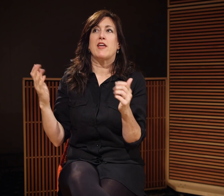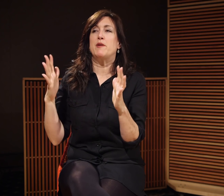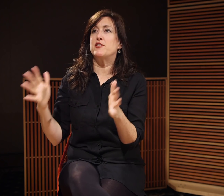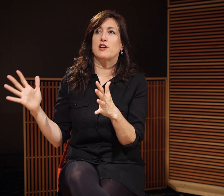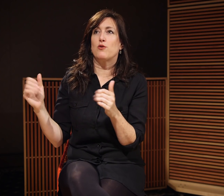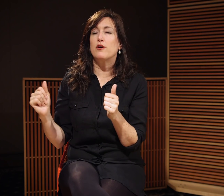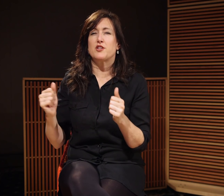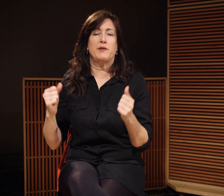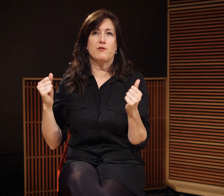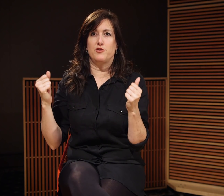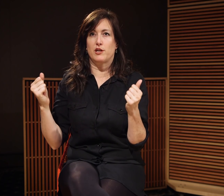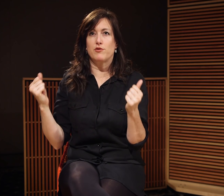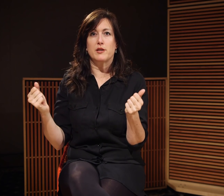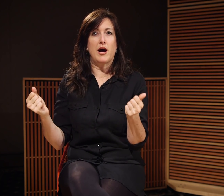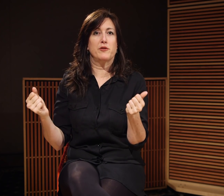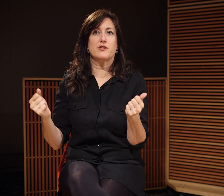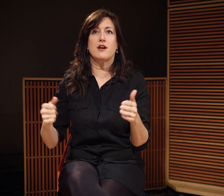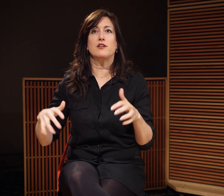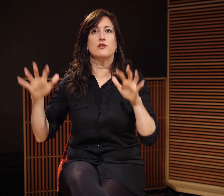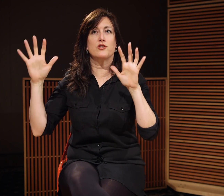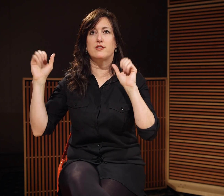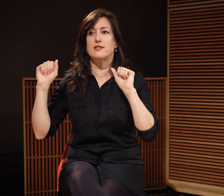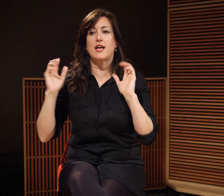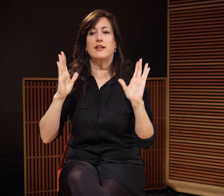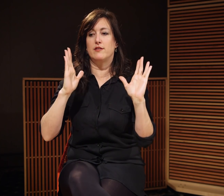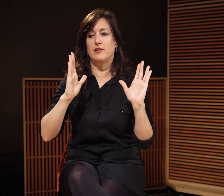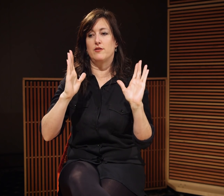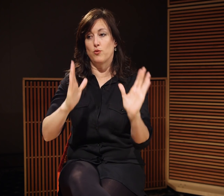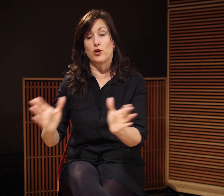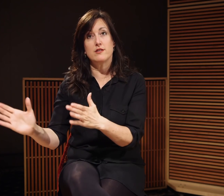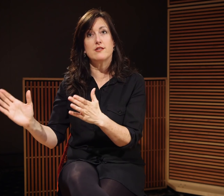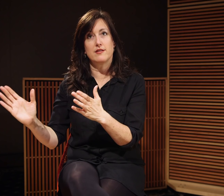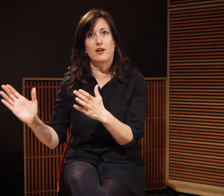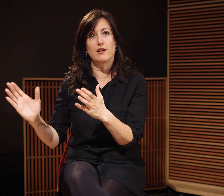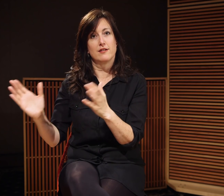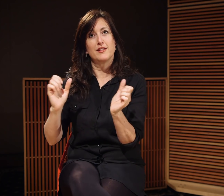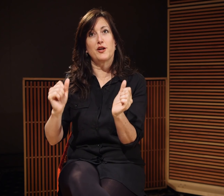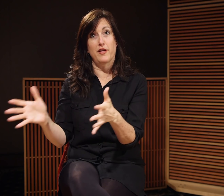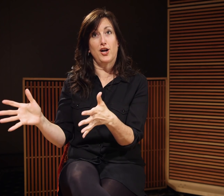like maybe during a chorus or maybe during a really popular song, you'll just sign the words that are there.